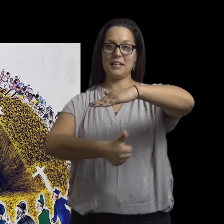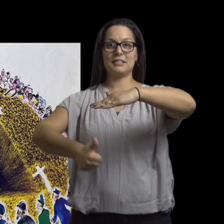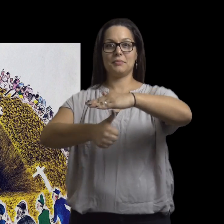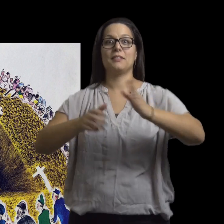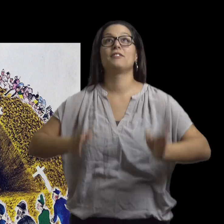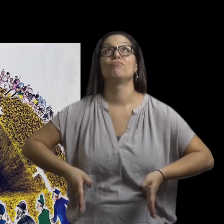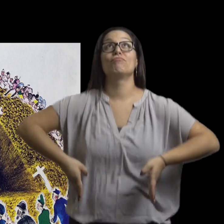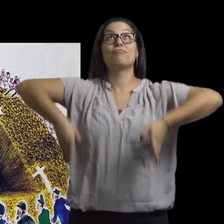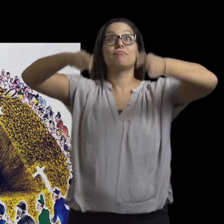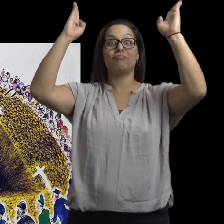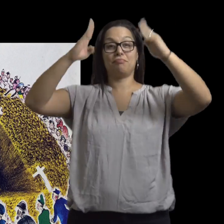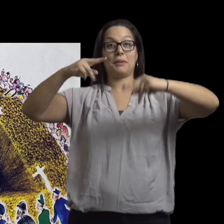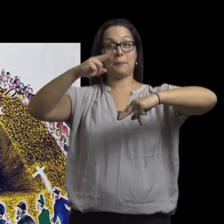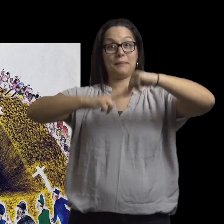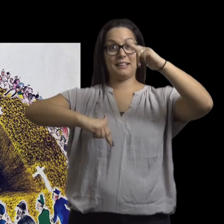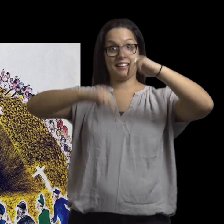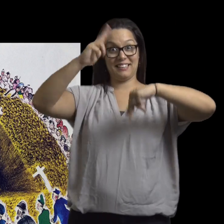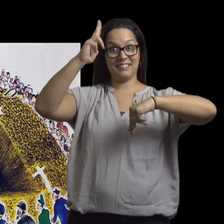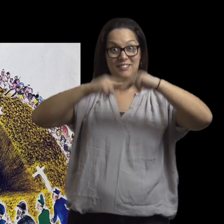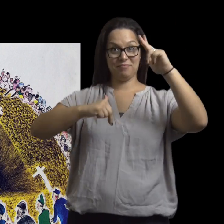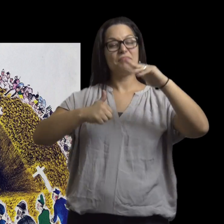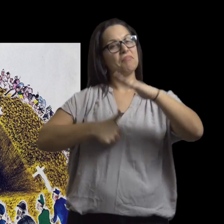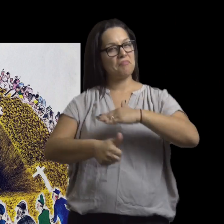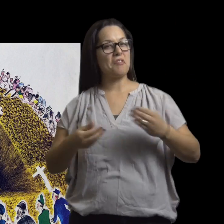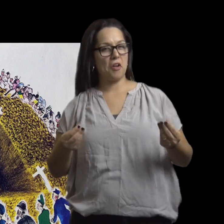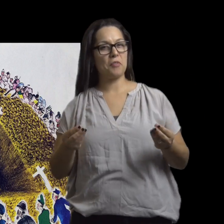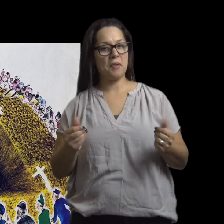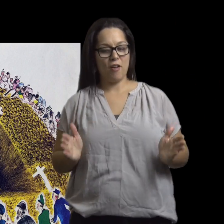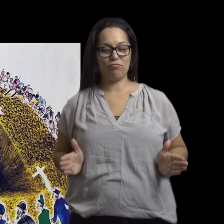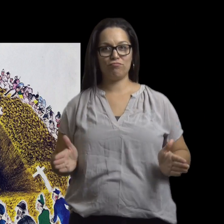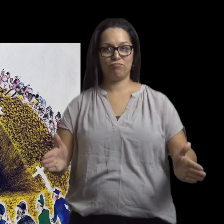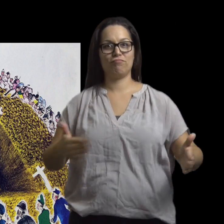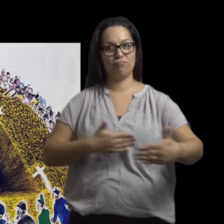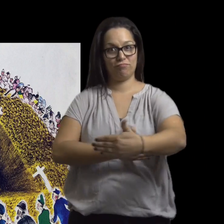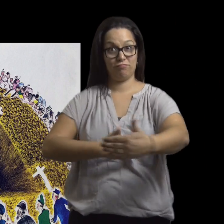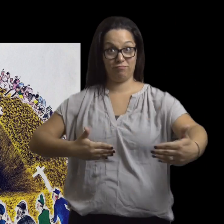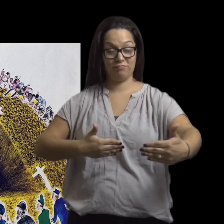Cellar is the basement of a building It's an underground room.